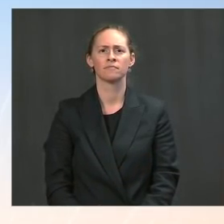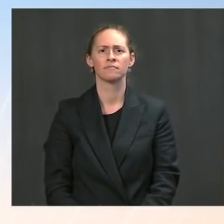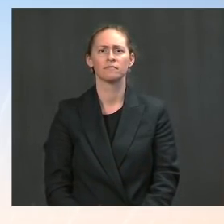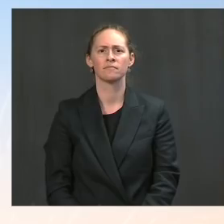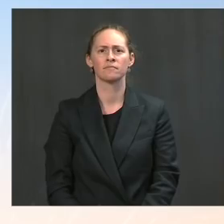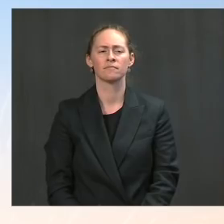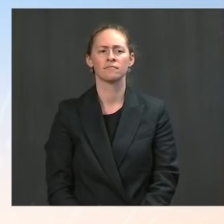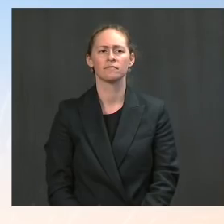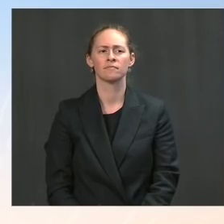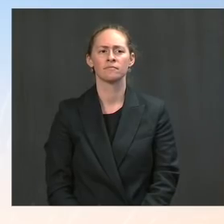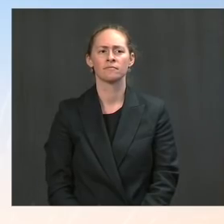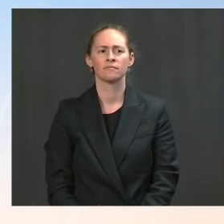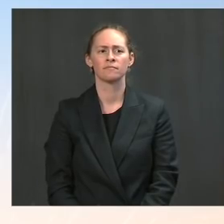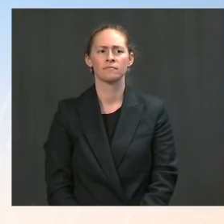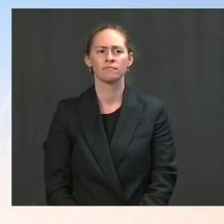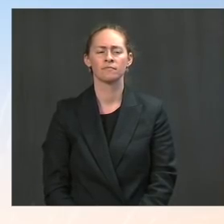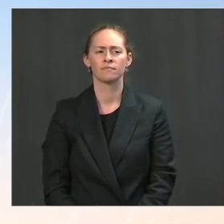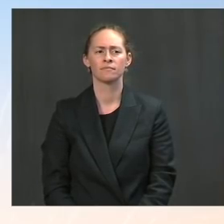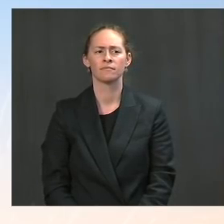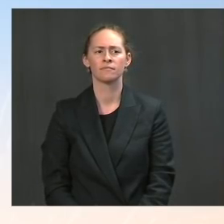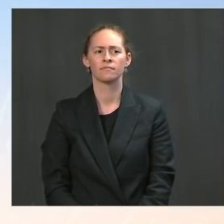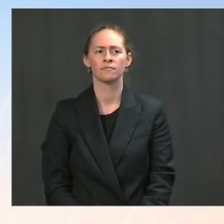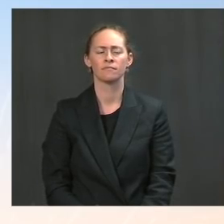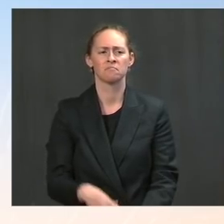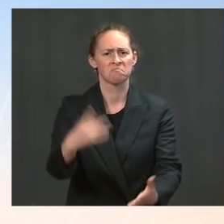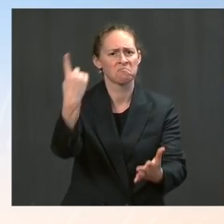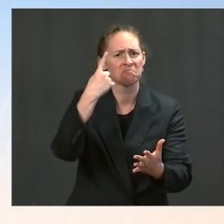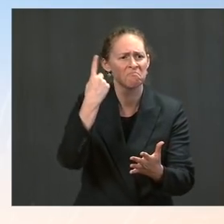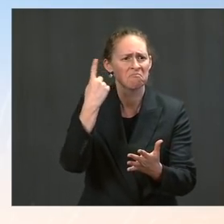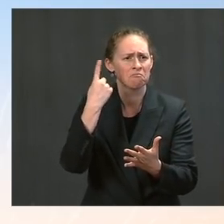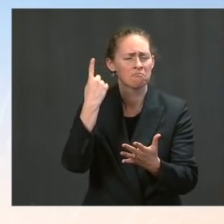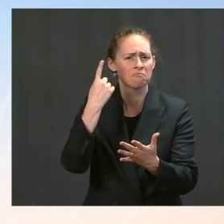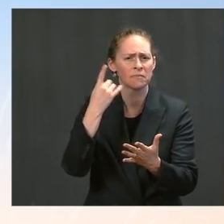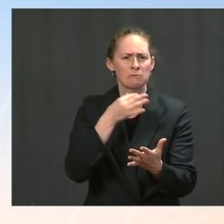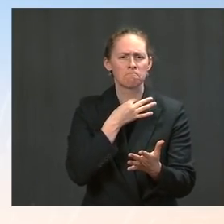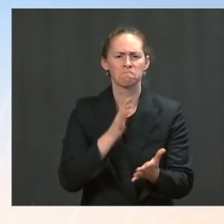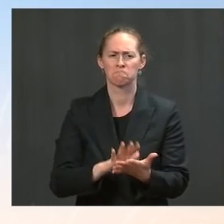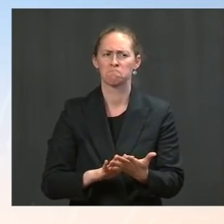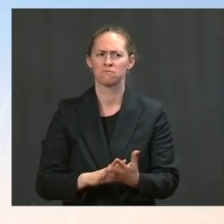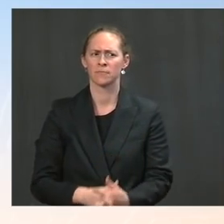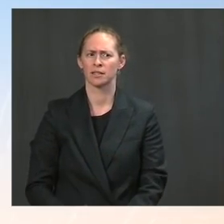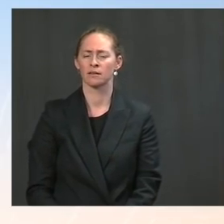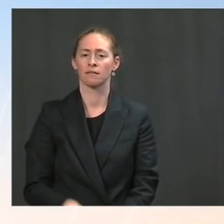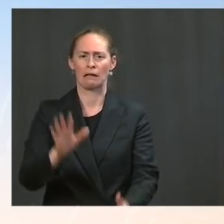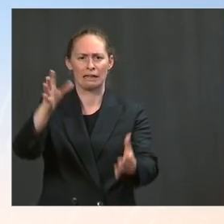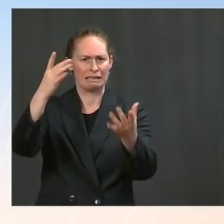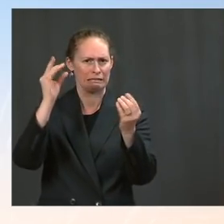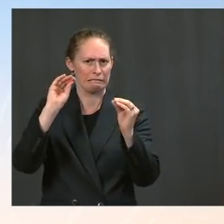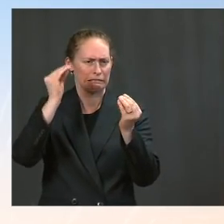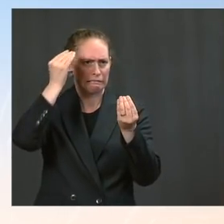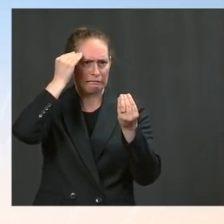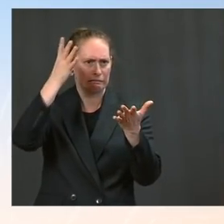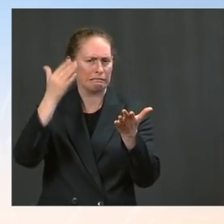I was wondering whether you have details about that. Ms. Psaki: I don't with me. Let us get it to you after the briefing. Members of the national security team